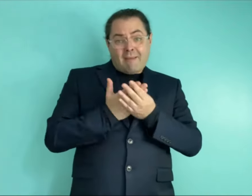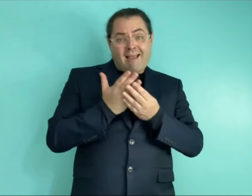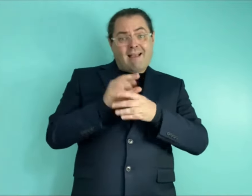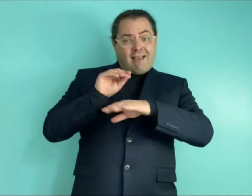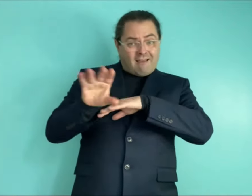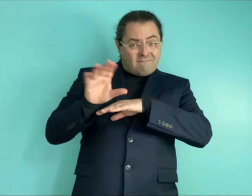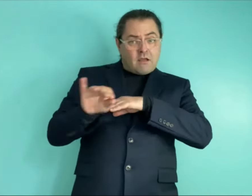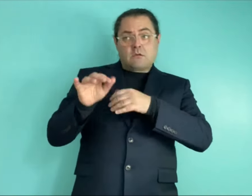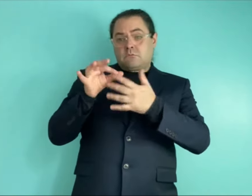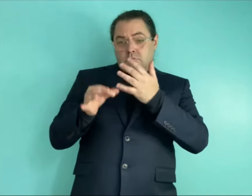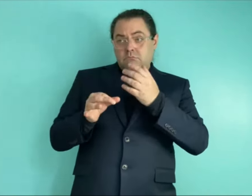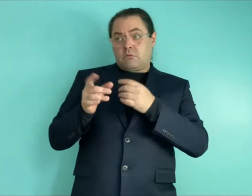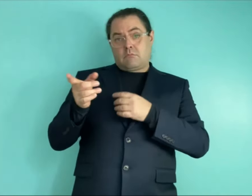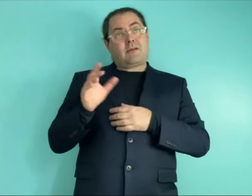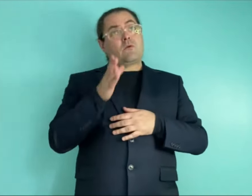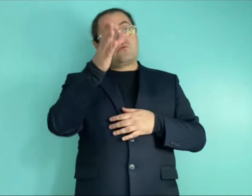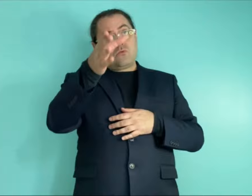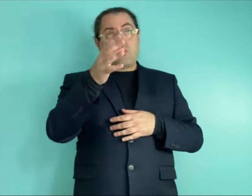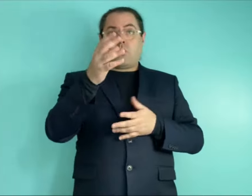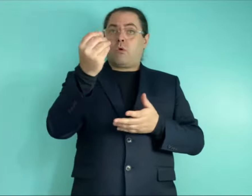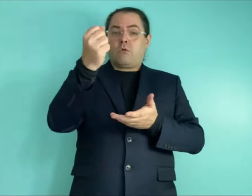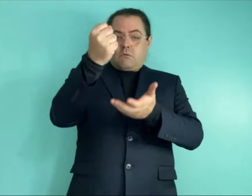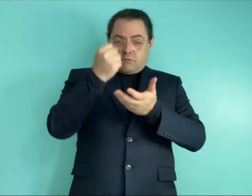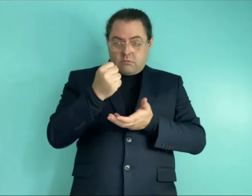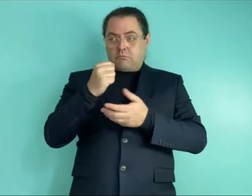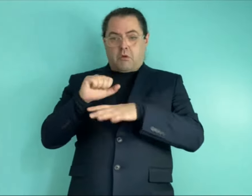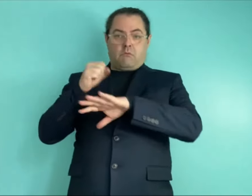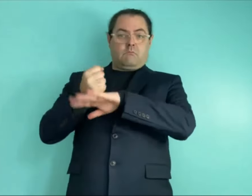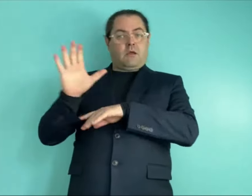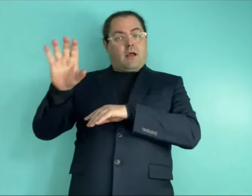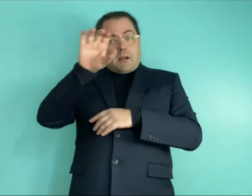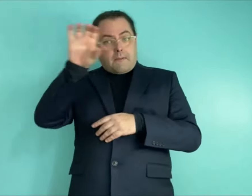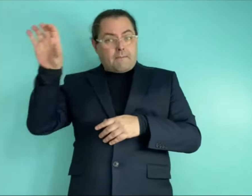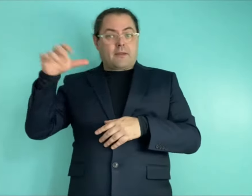to create our own jobs in to be part 16:21:37 part of the creation of jobs is one